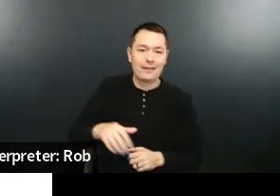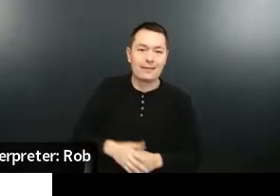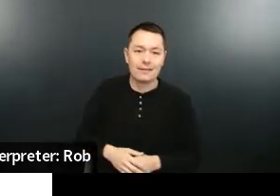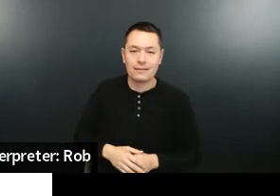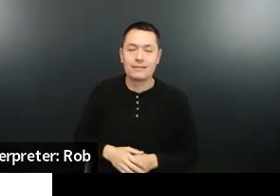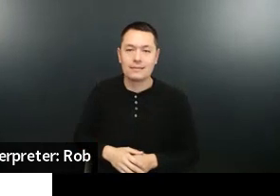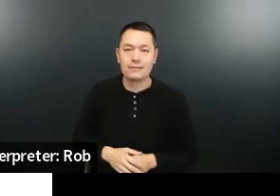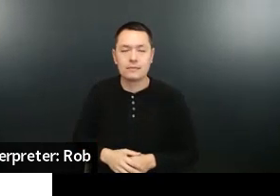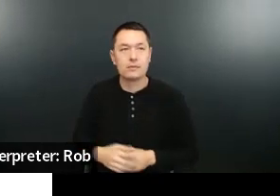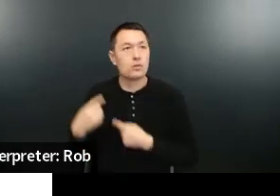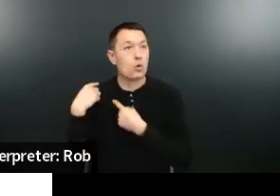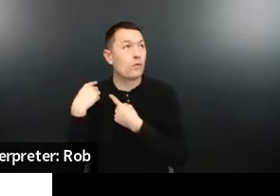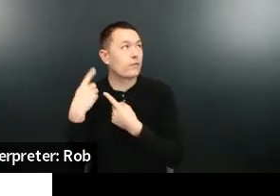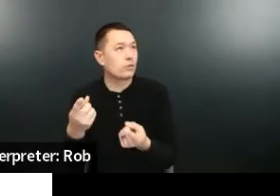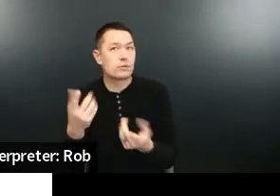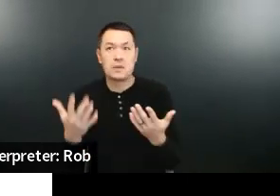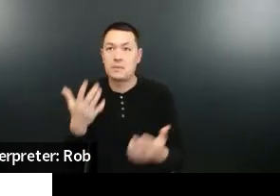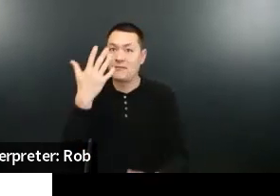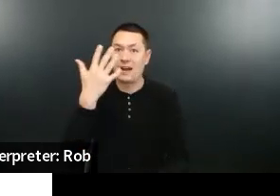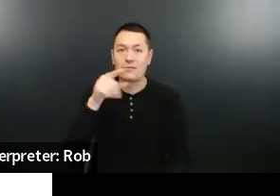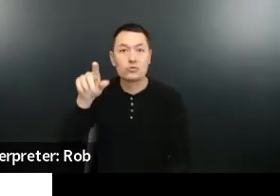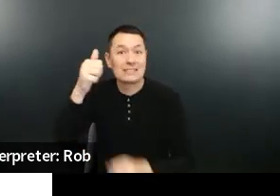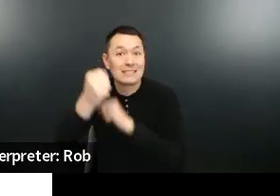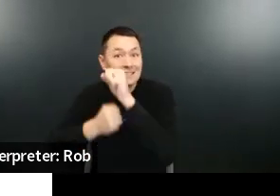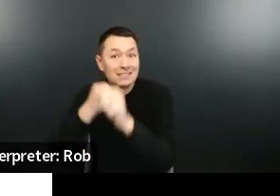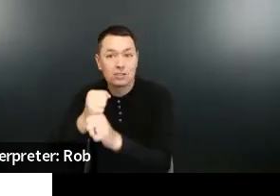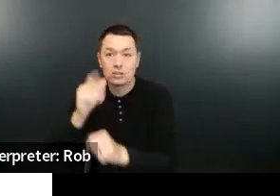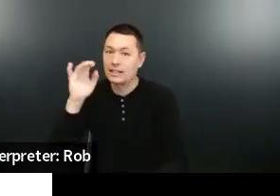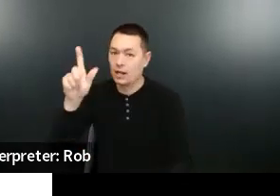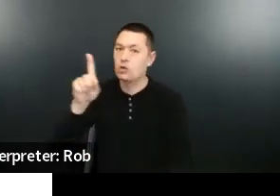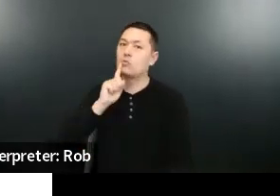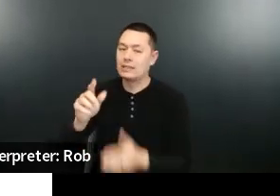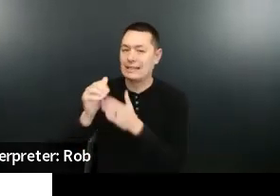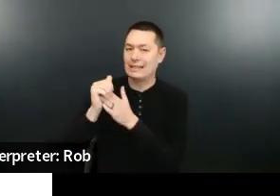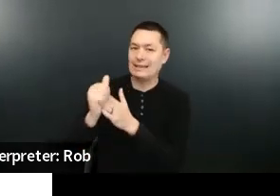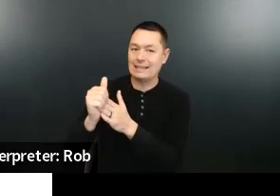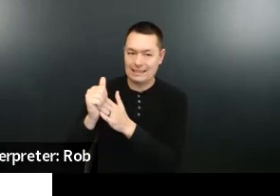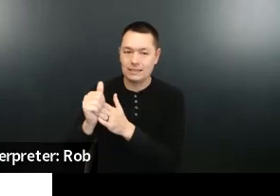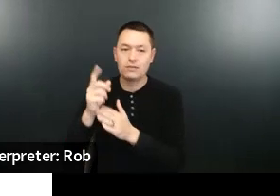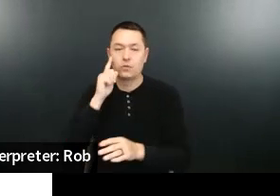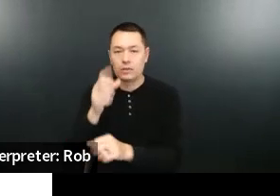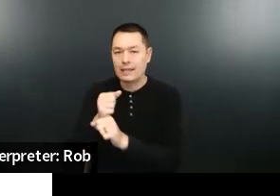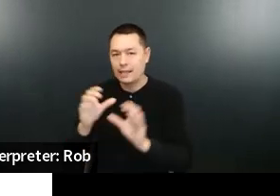the last five to ten years is really taking a lead on accreditation at the college.